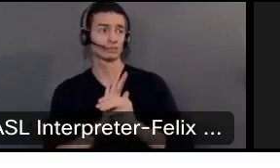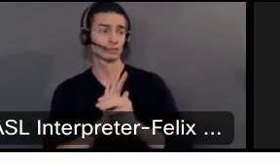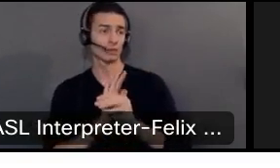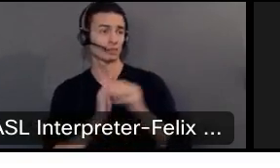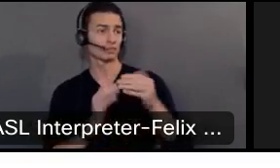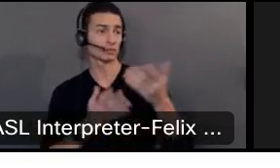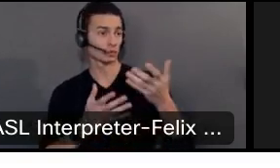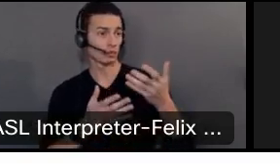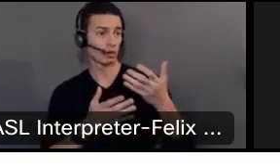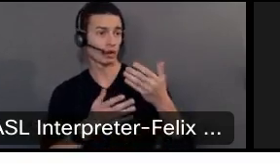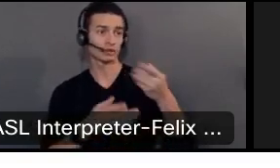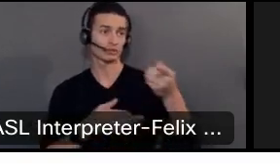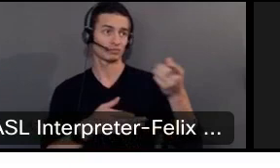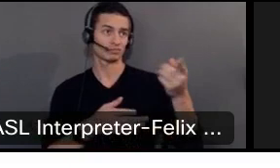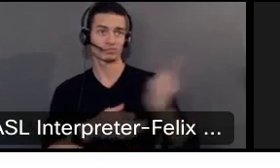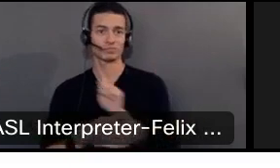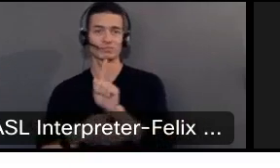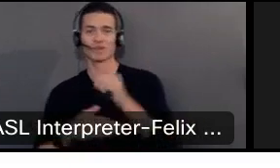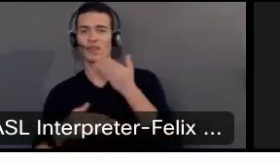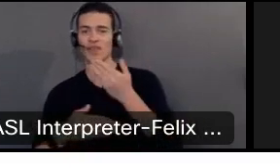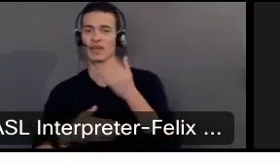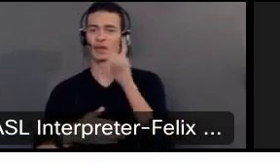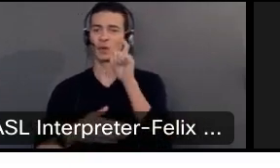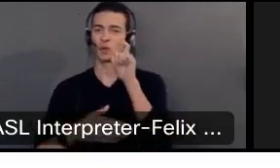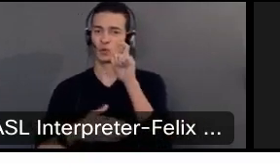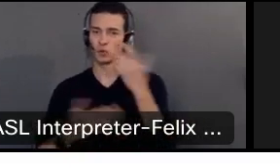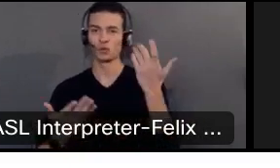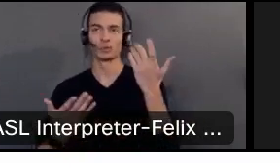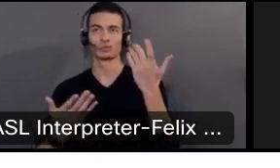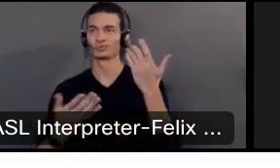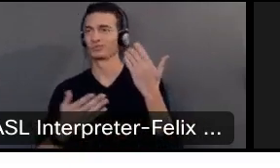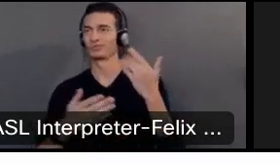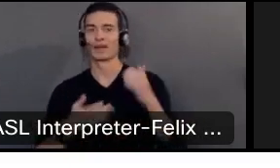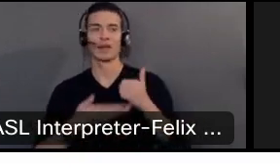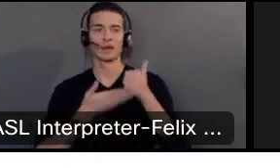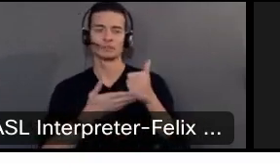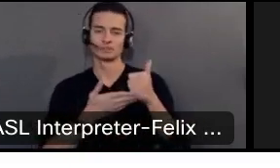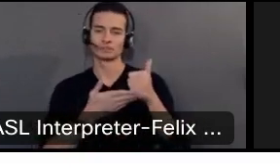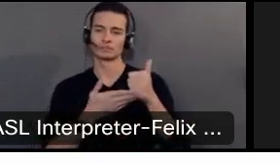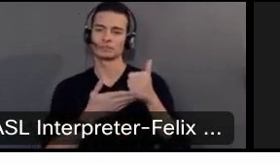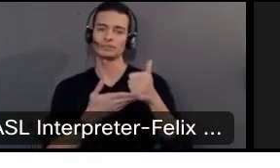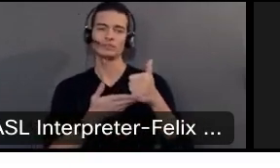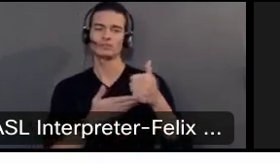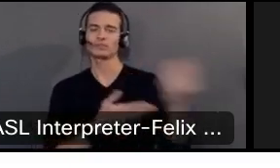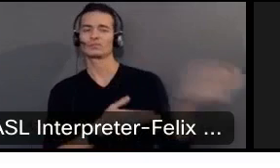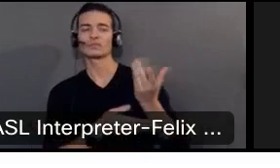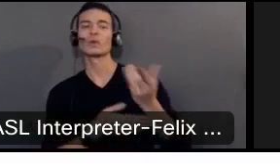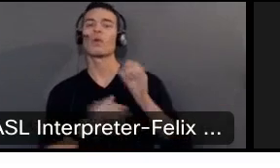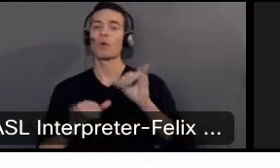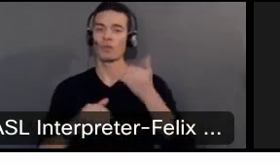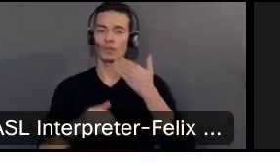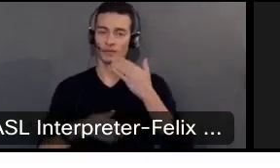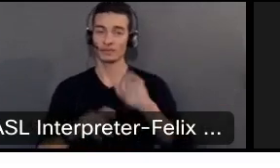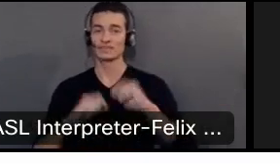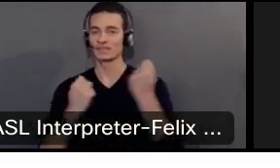Okay, so it was a team effort from our front office to do this. So I want to thank them for all that they did.